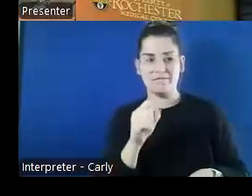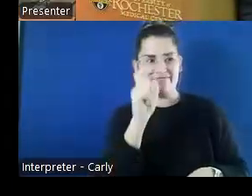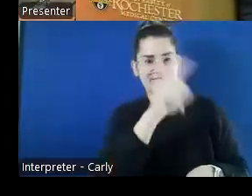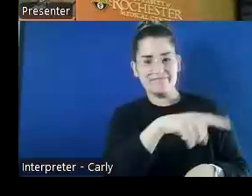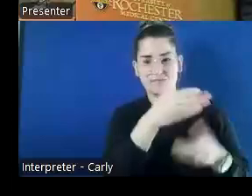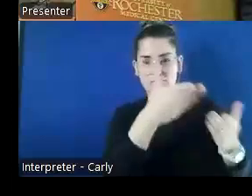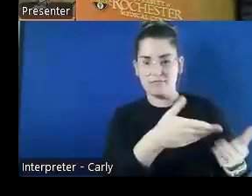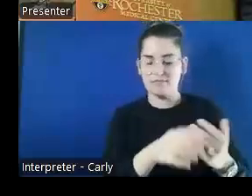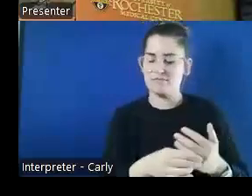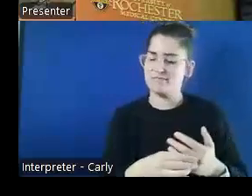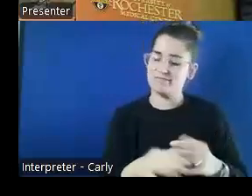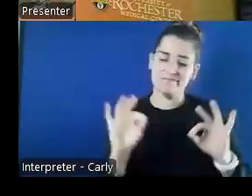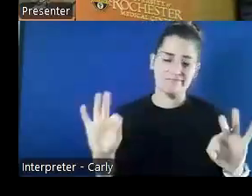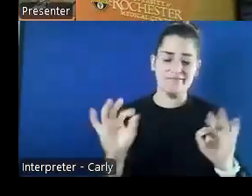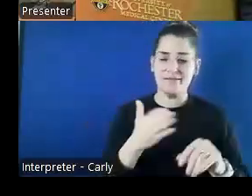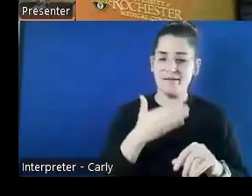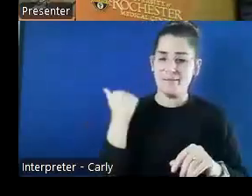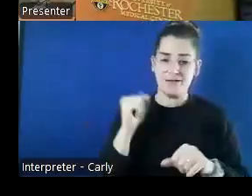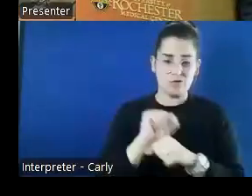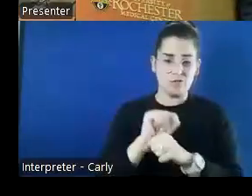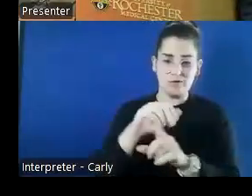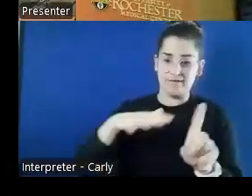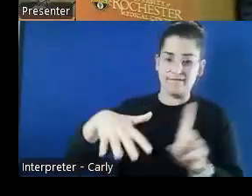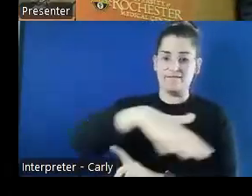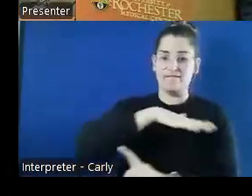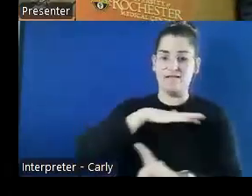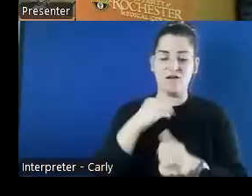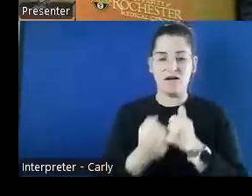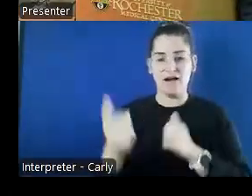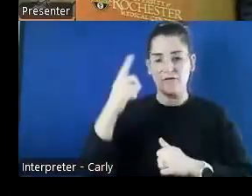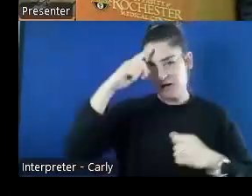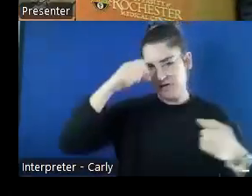it just leads to a much better working environment where everybody I think can feel her we can bring